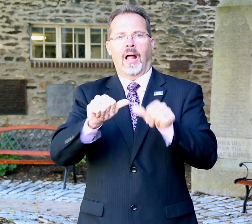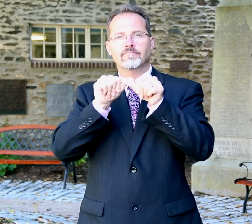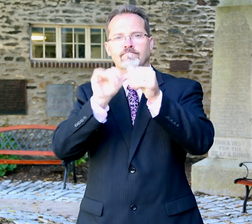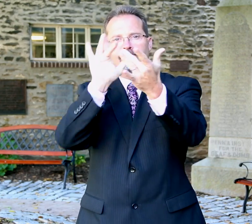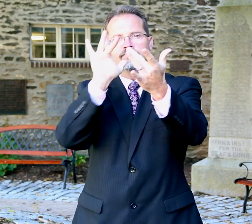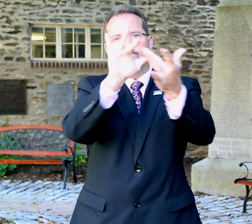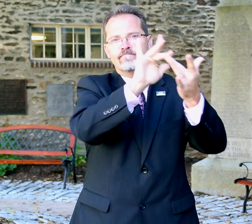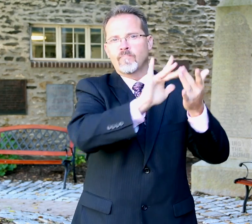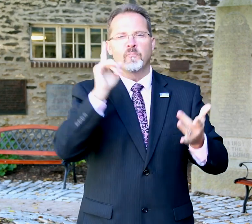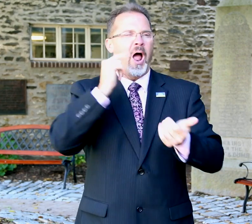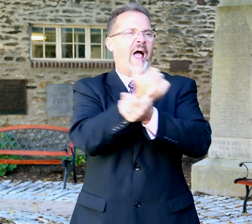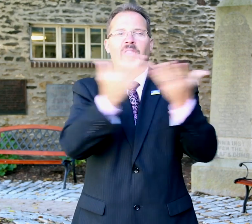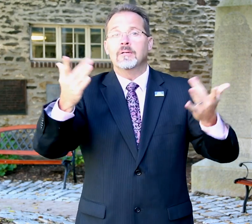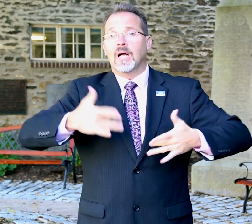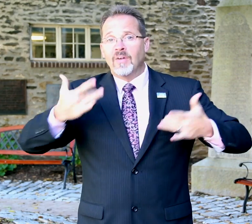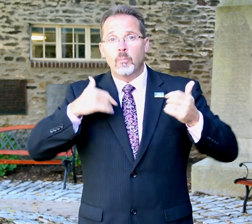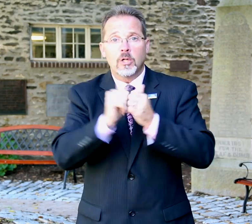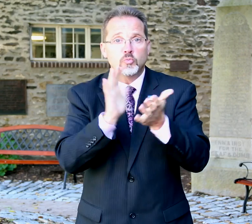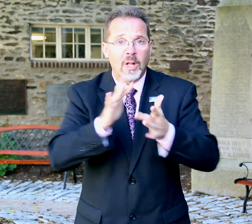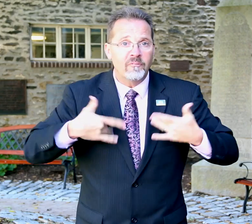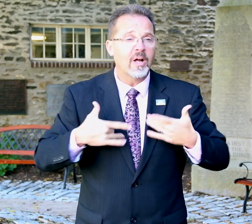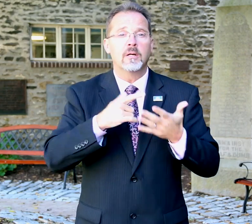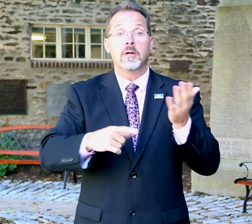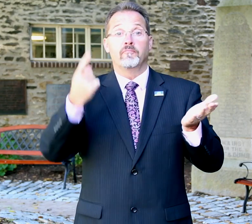and we will continue to contact you about many things, such as school events, etc.